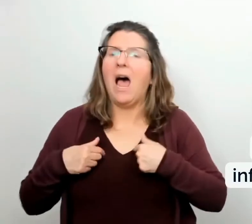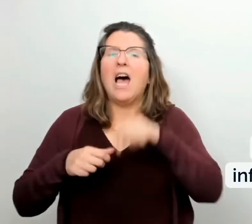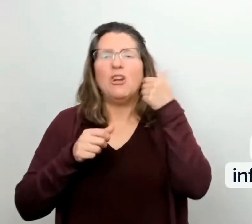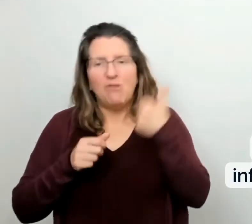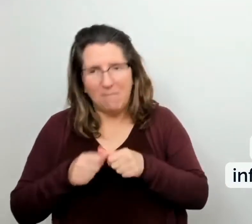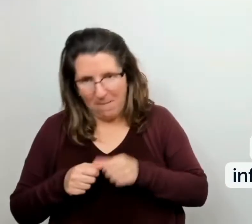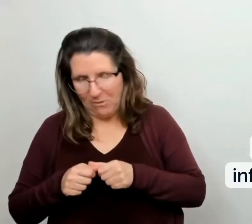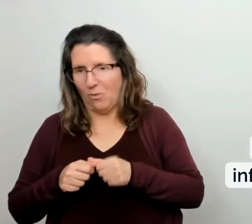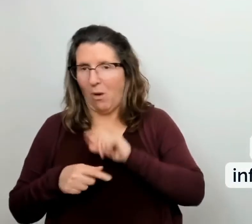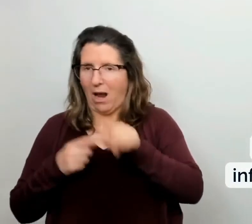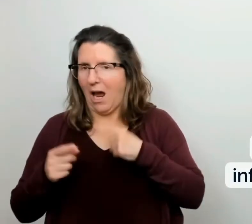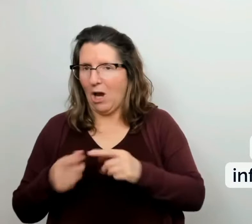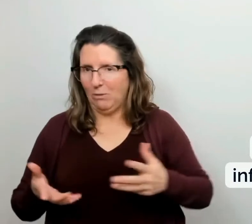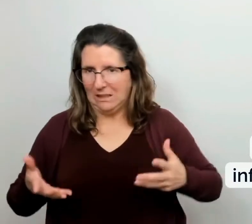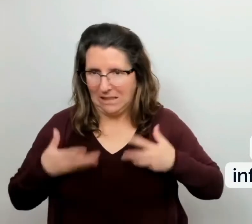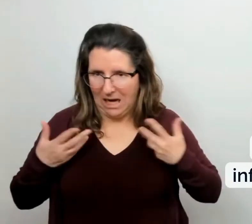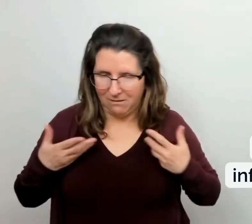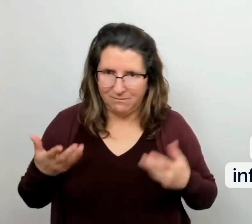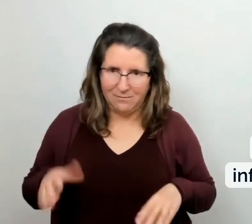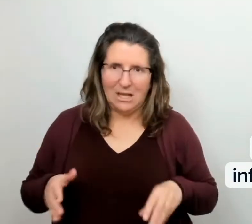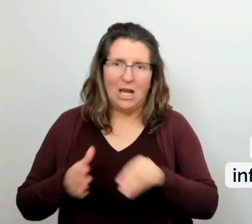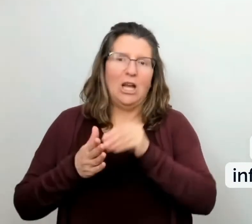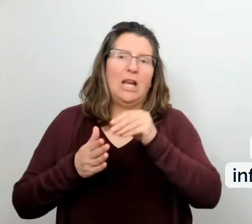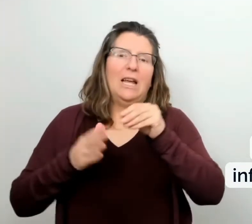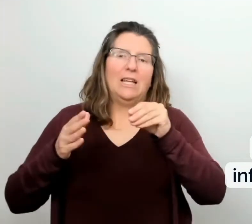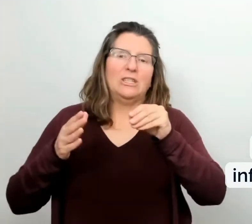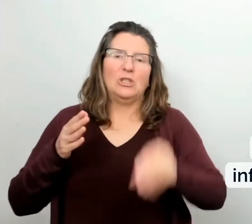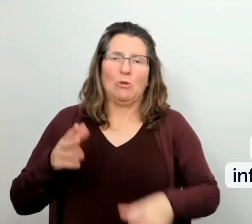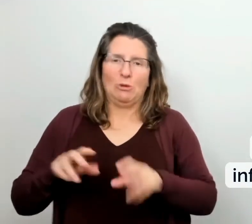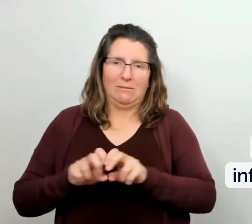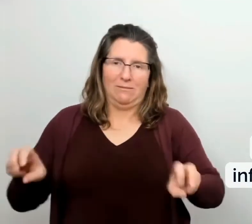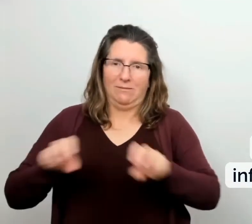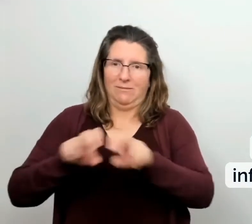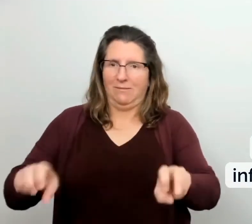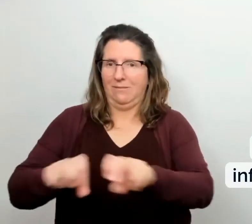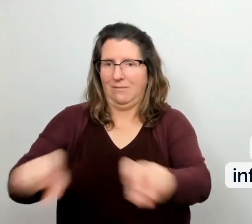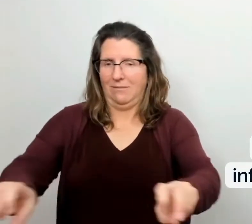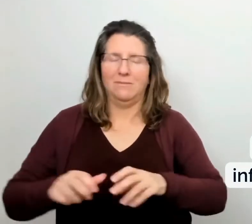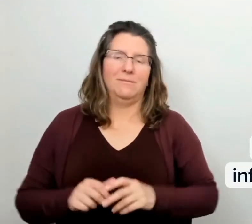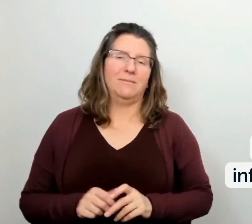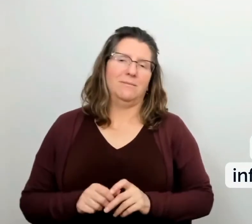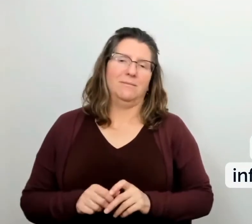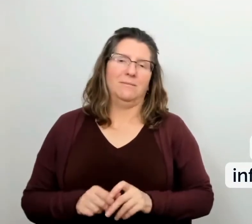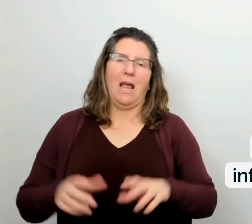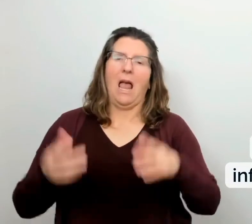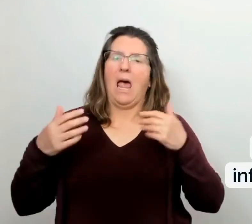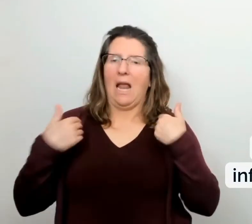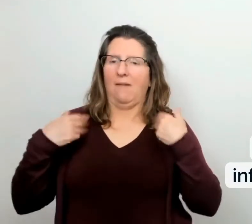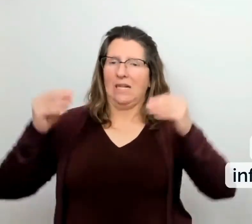But I remember when I was young we all sat at our desks in rows.